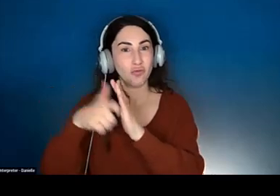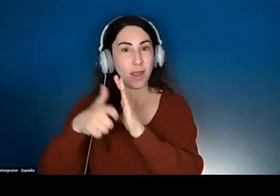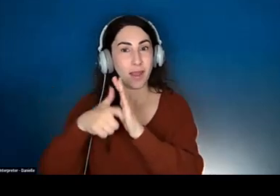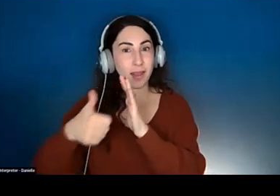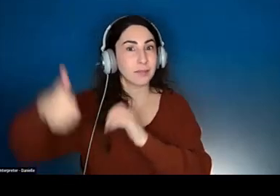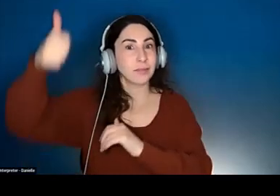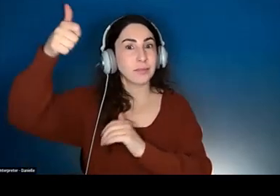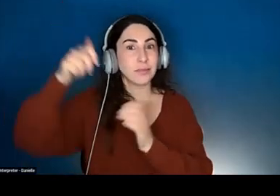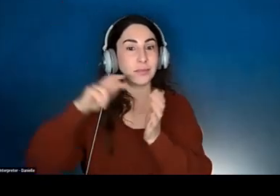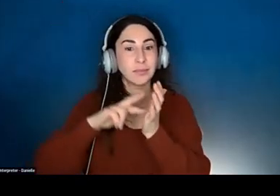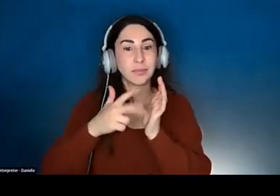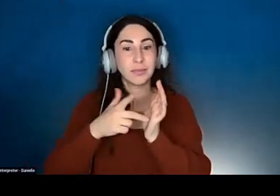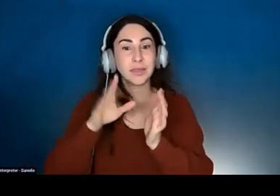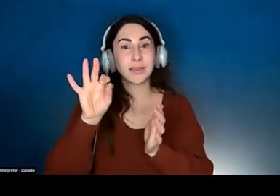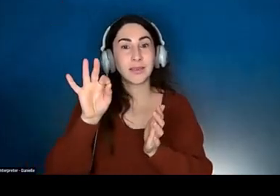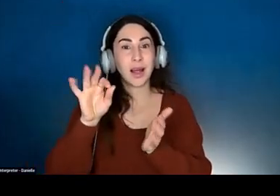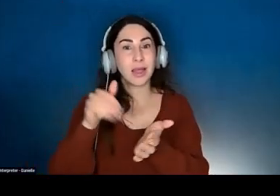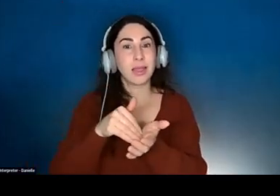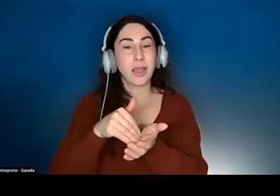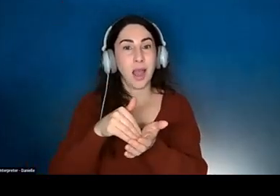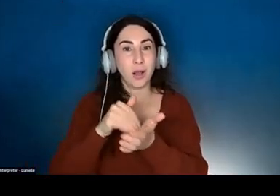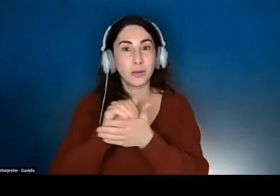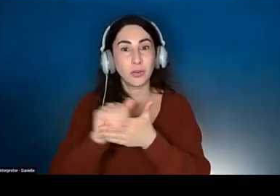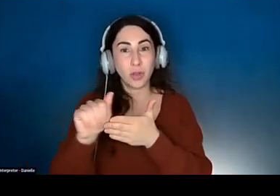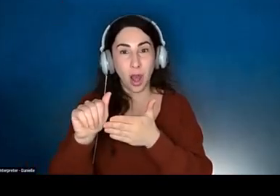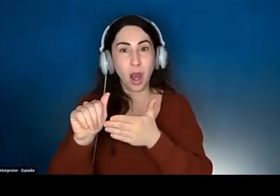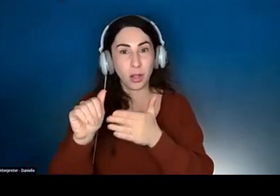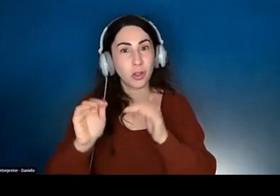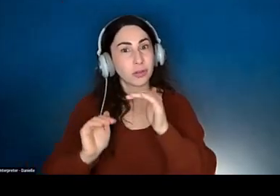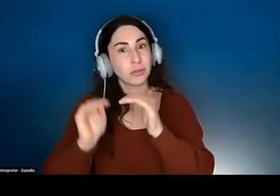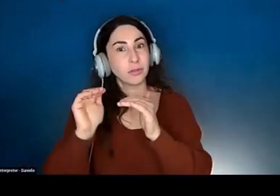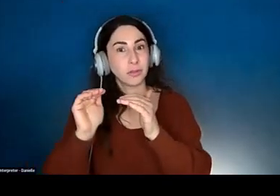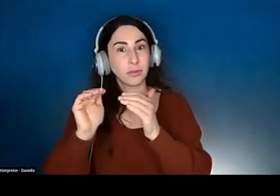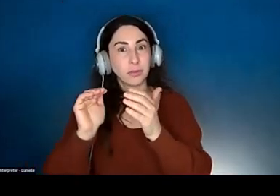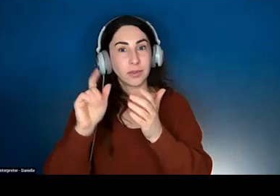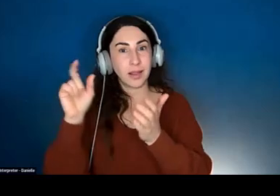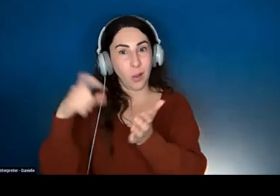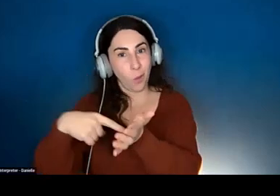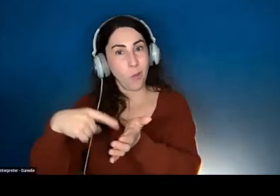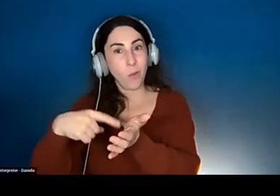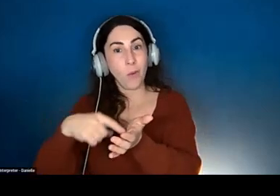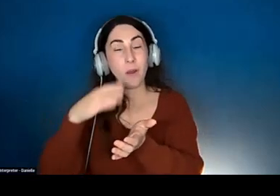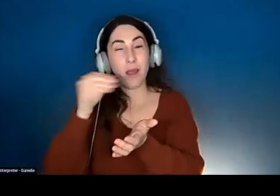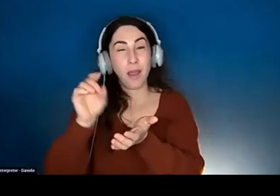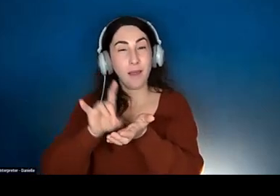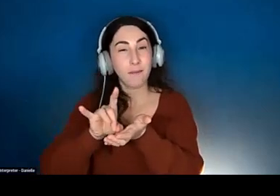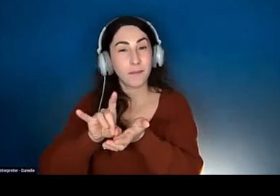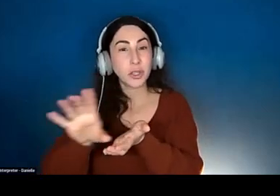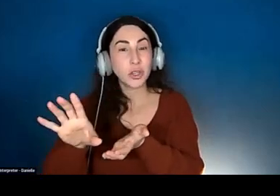bill and an eviction notice. Thankfully,